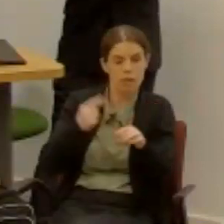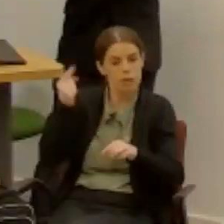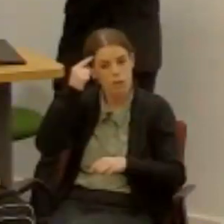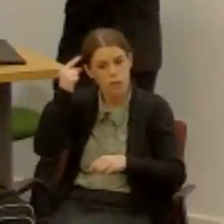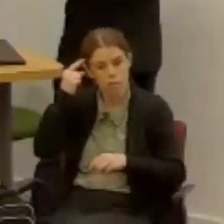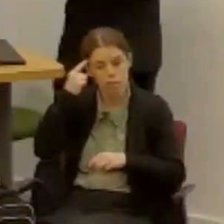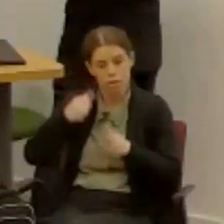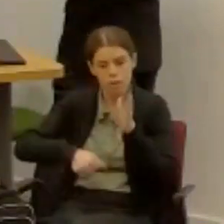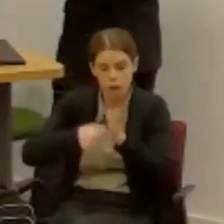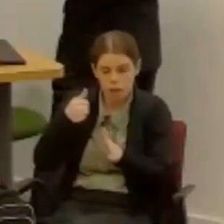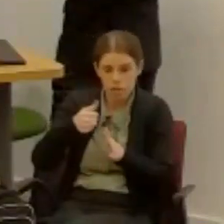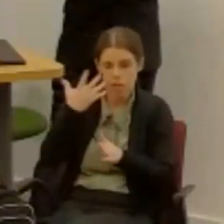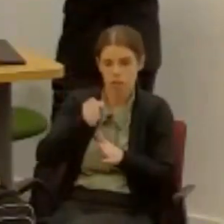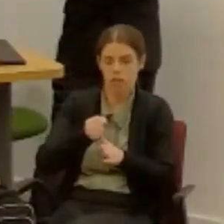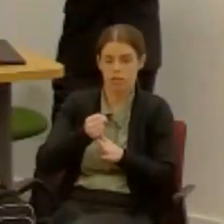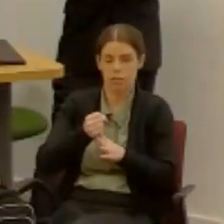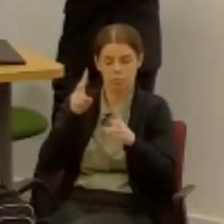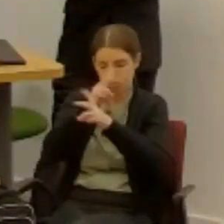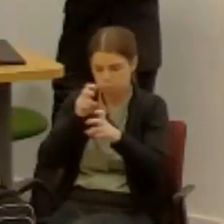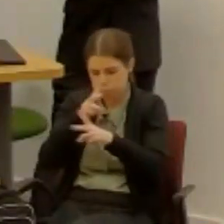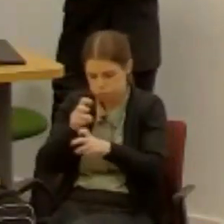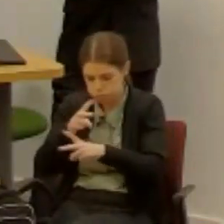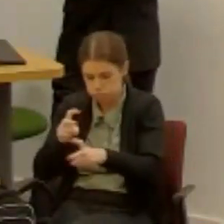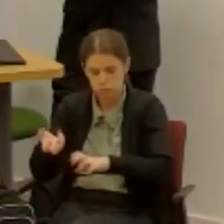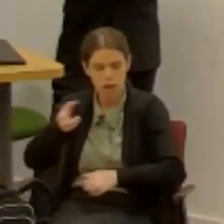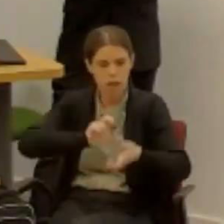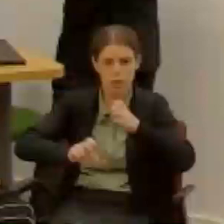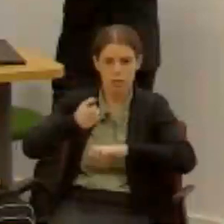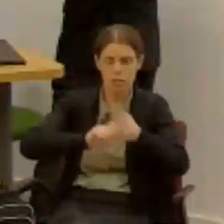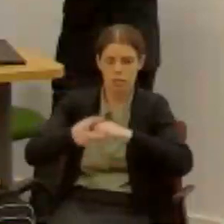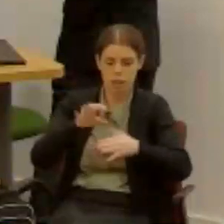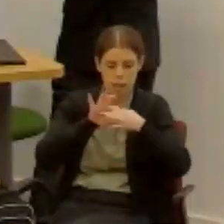He leads an internationally regarded research laboratory engaged in multiple programs, investigating